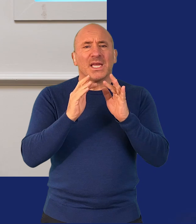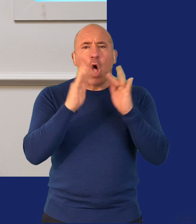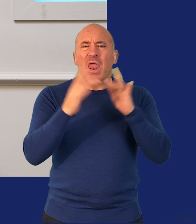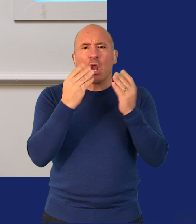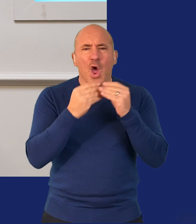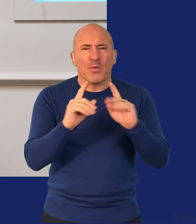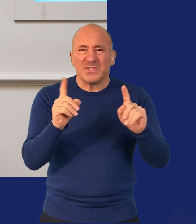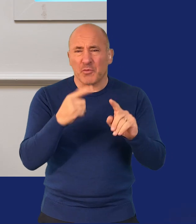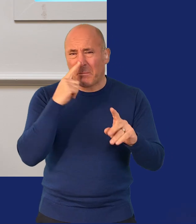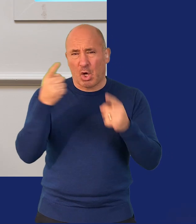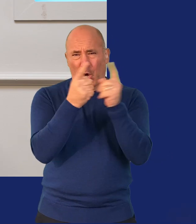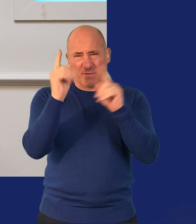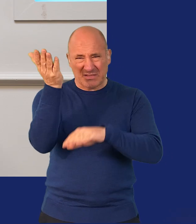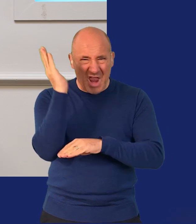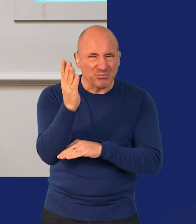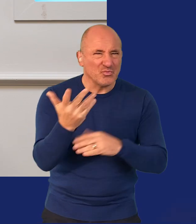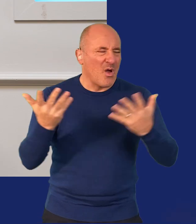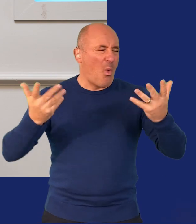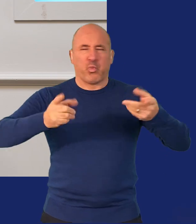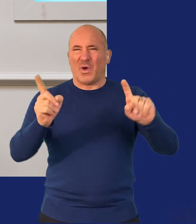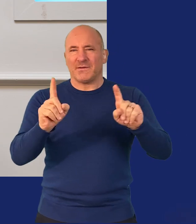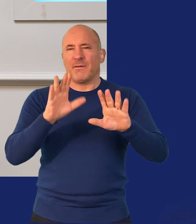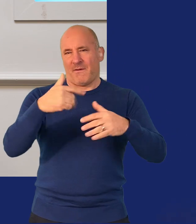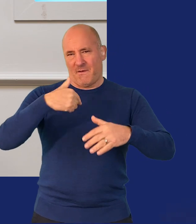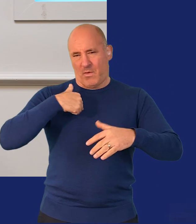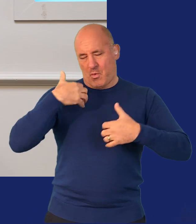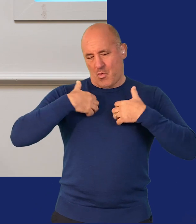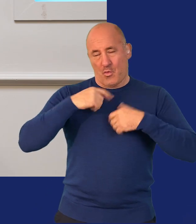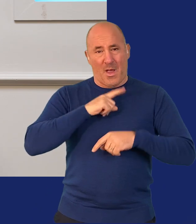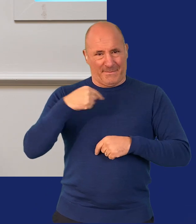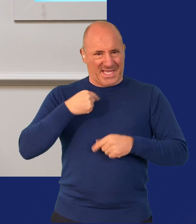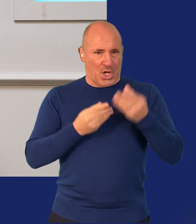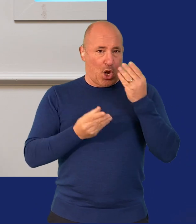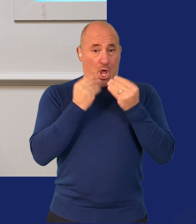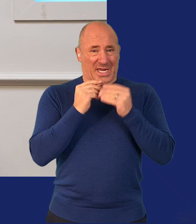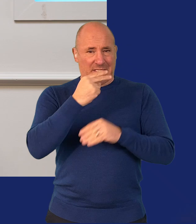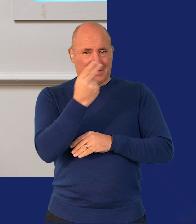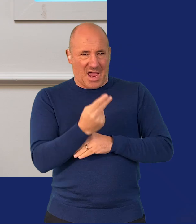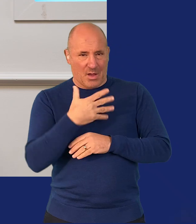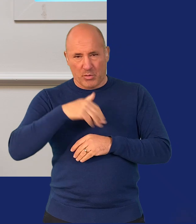But it's really interesting to me as a learning designer to hear about the highs and lows that people have experienced. Ooh.